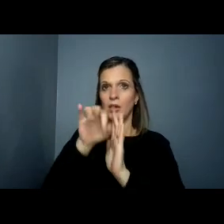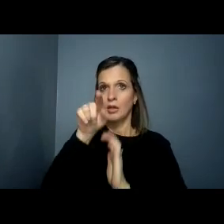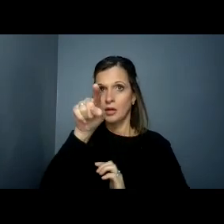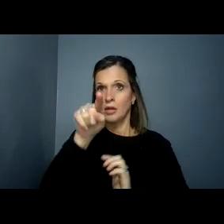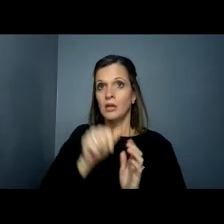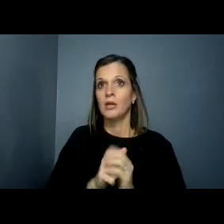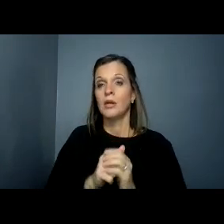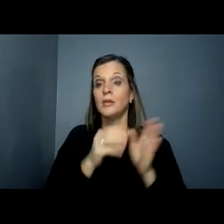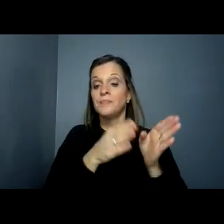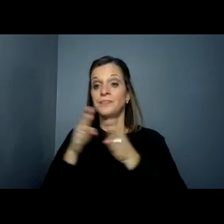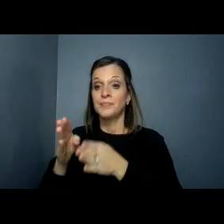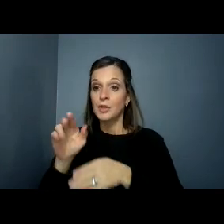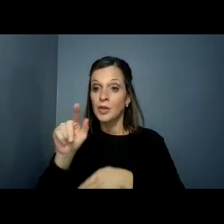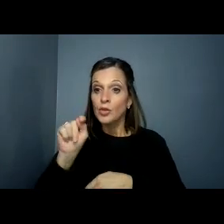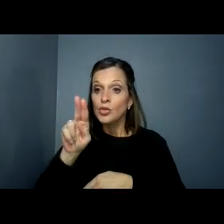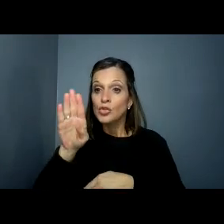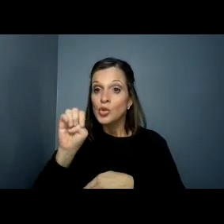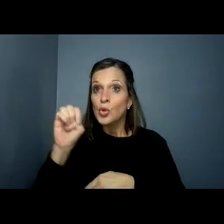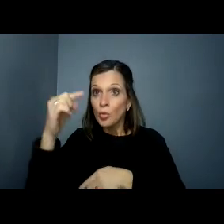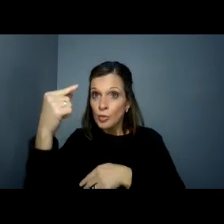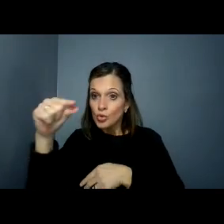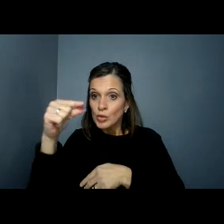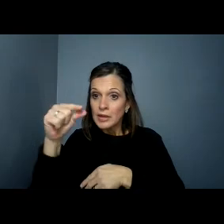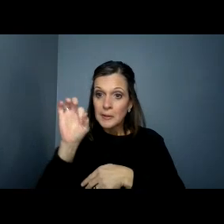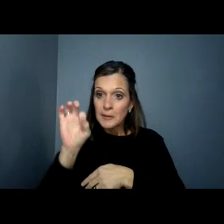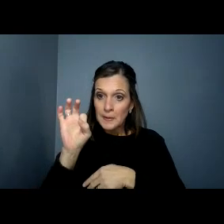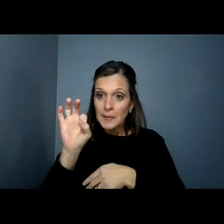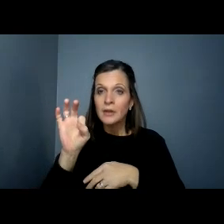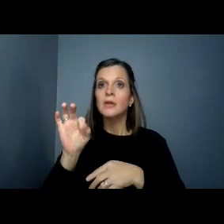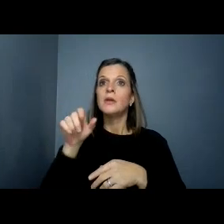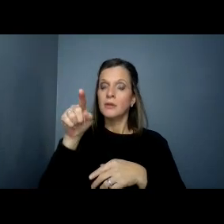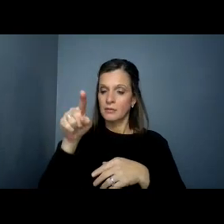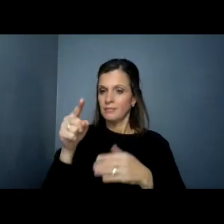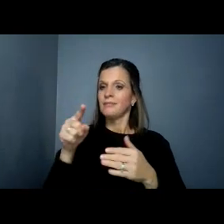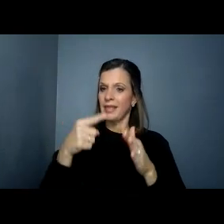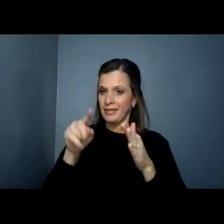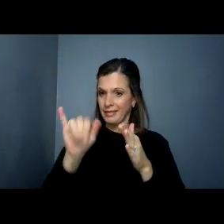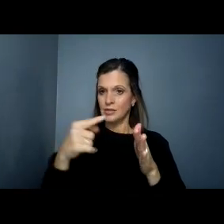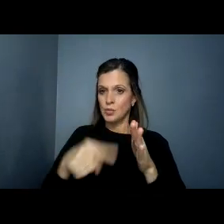Let's that's what keeps the atmospheric pressure equal on both sides of the drum.